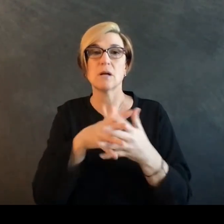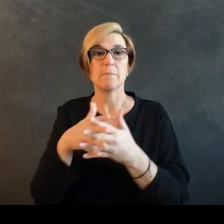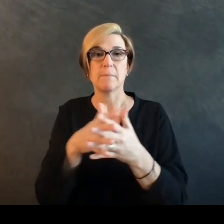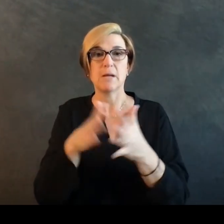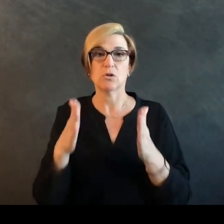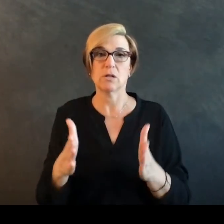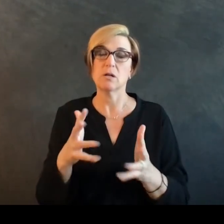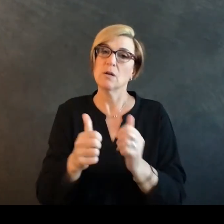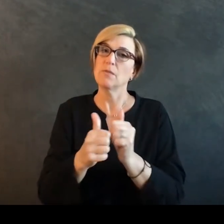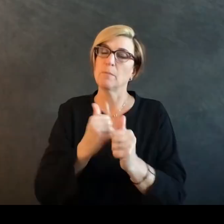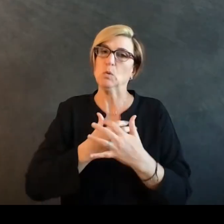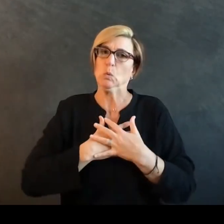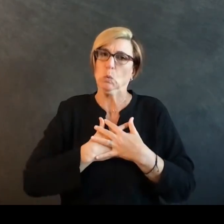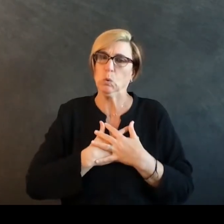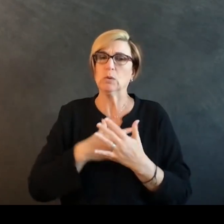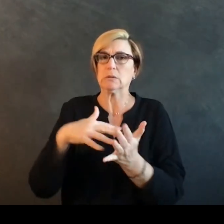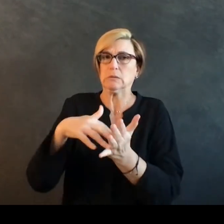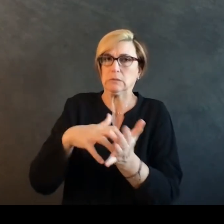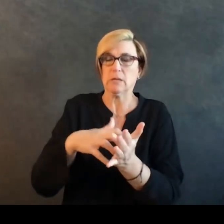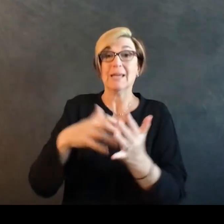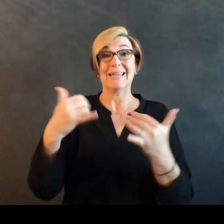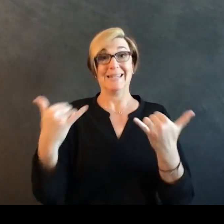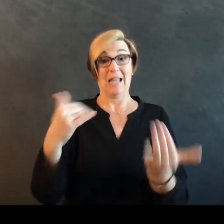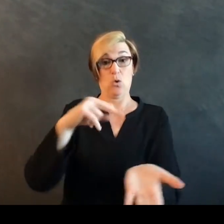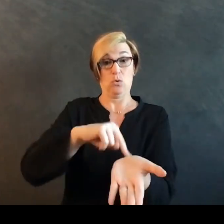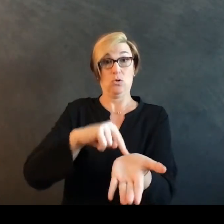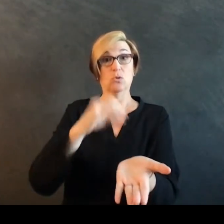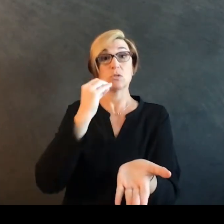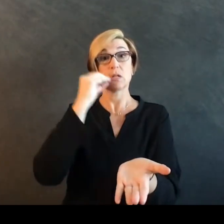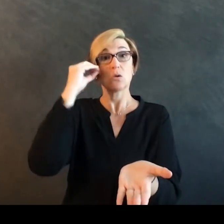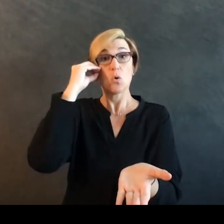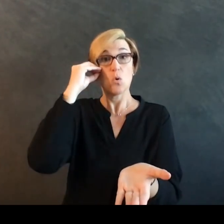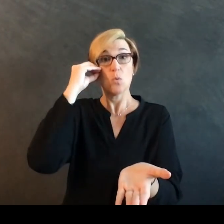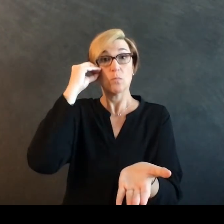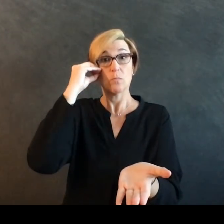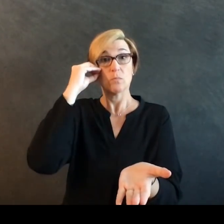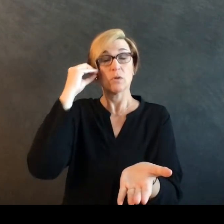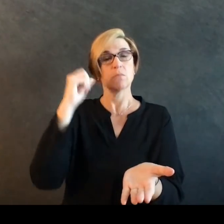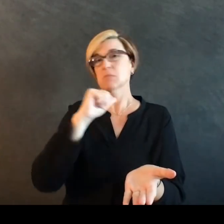nursing homes should have suspended the entry of all medically unnecessary